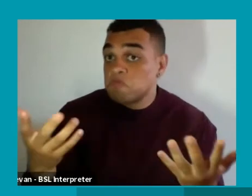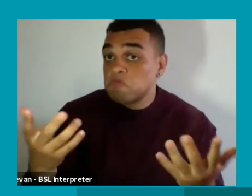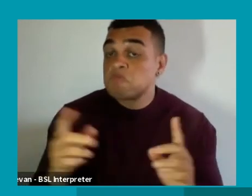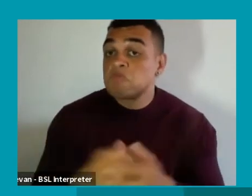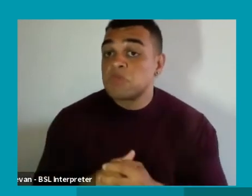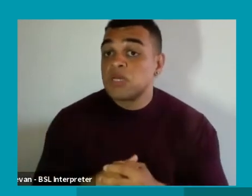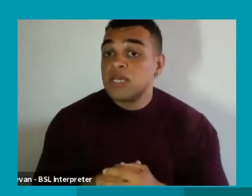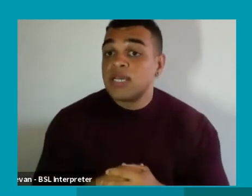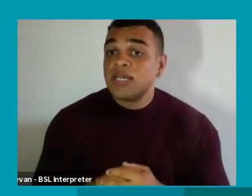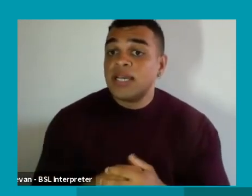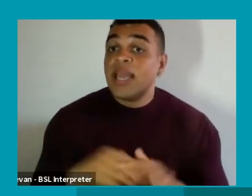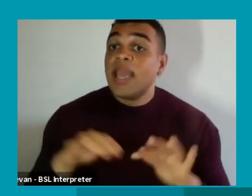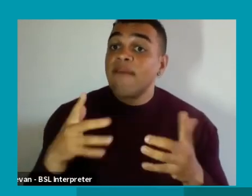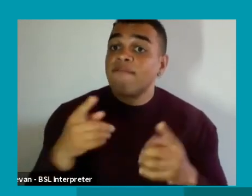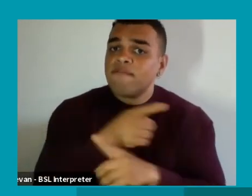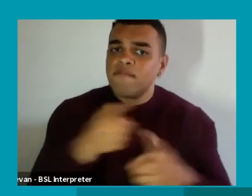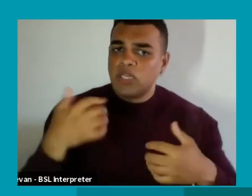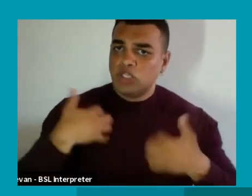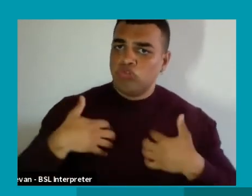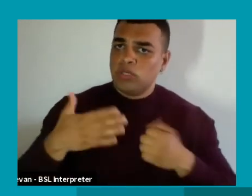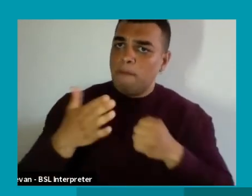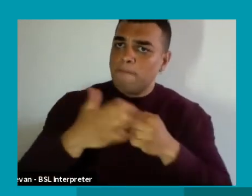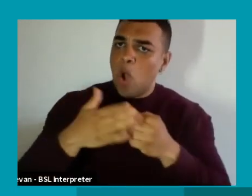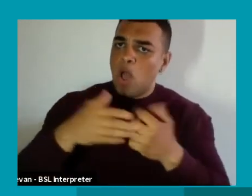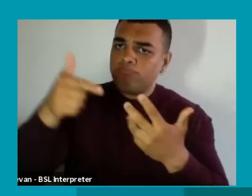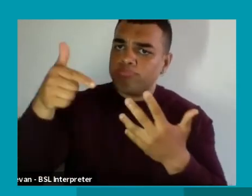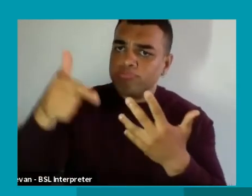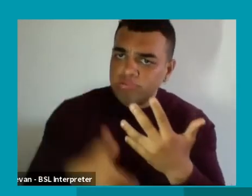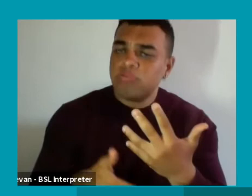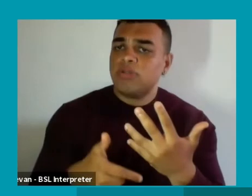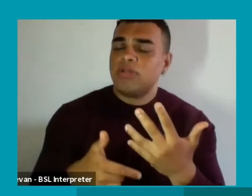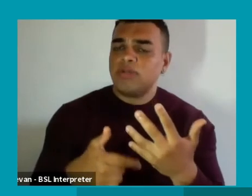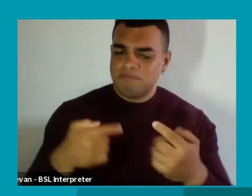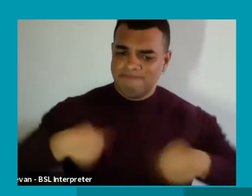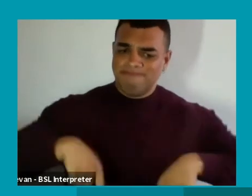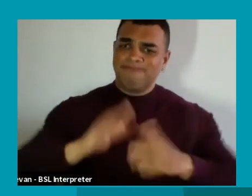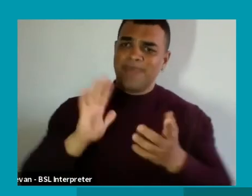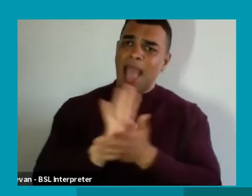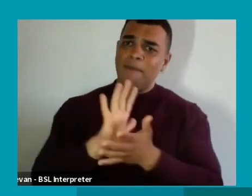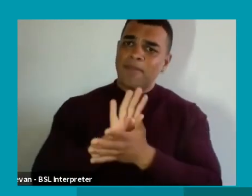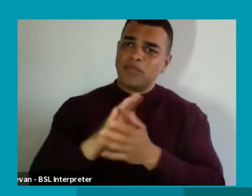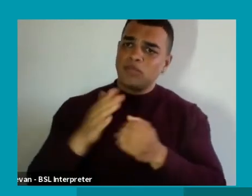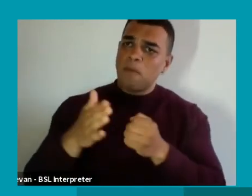we're more than happy and you know to provide you with some support. And guidance on this,